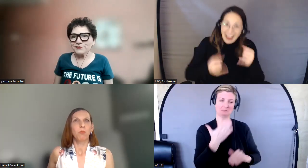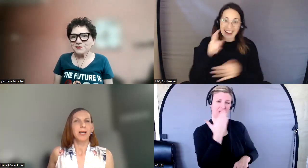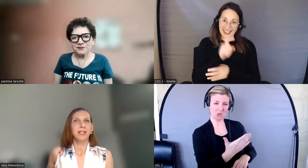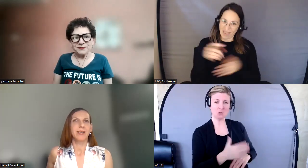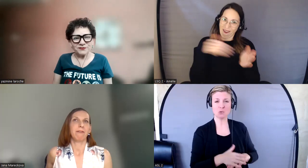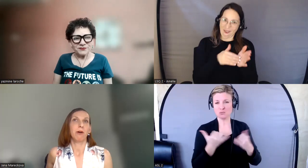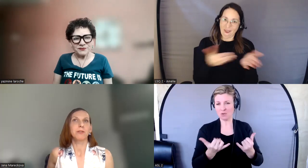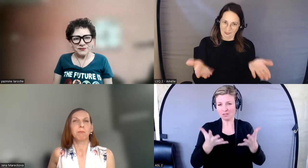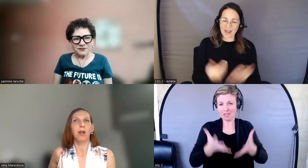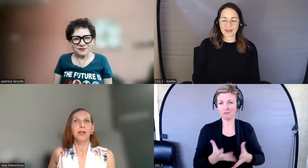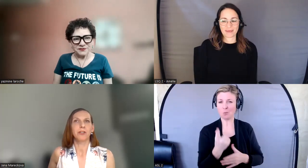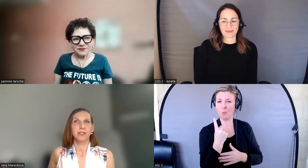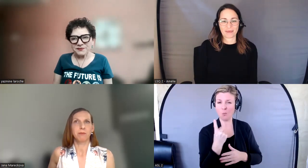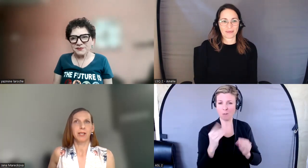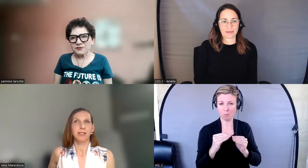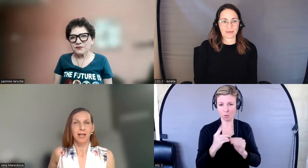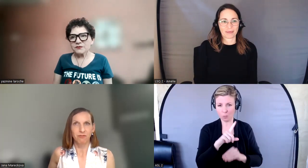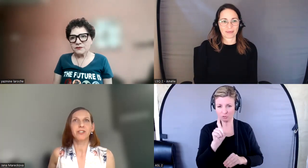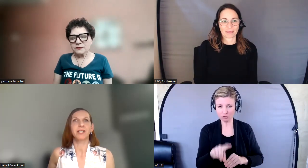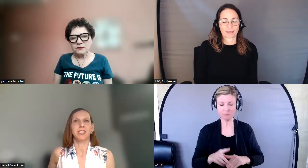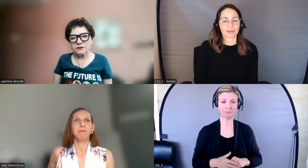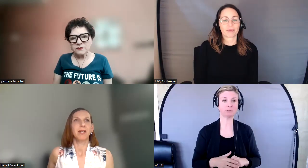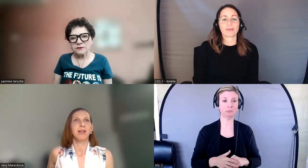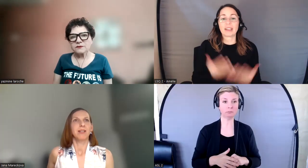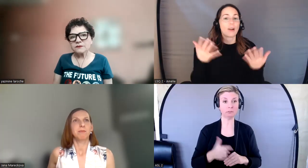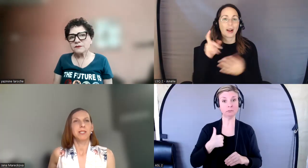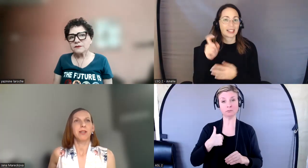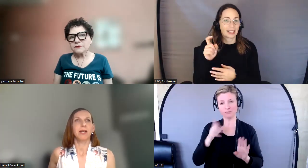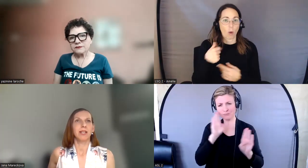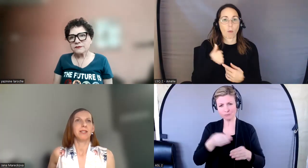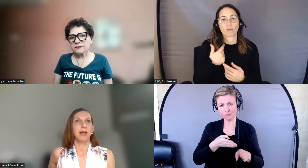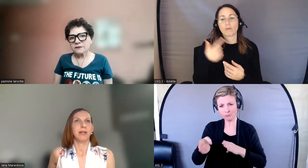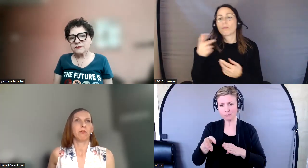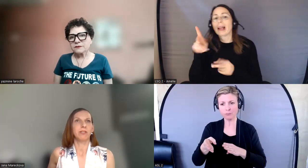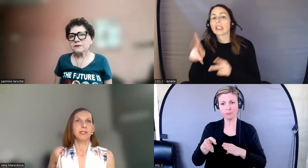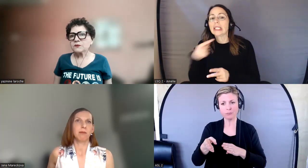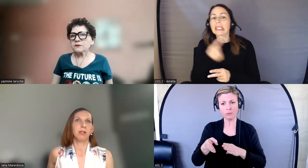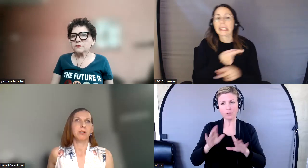I work in the area of supplier disability diversity specifically in the area of disabled